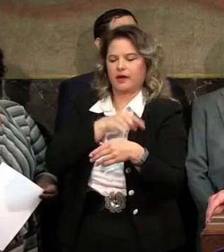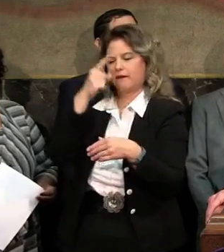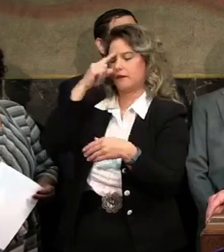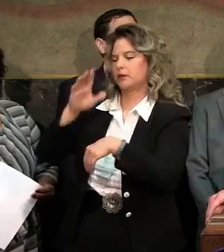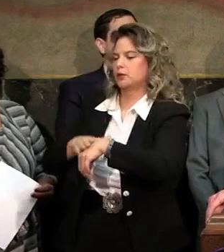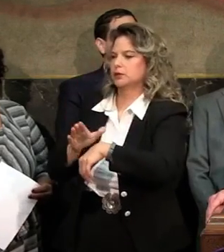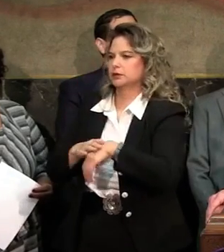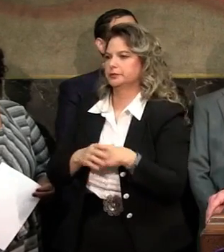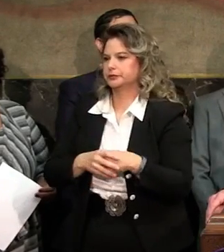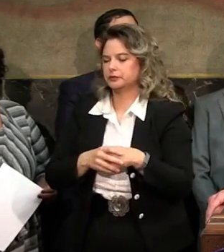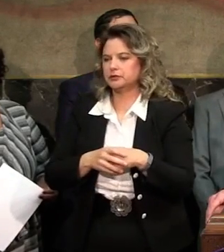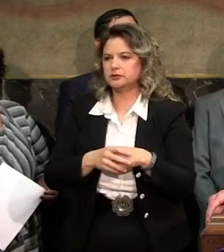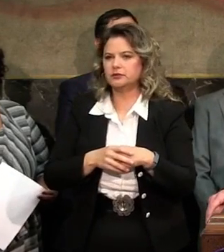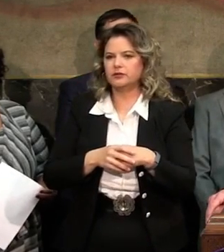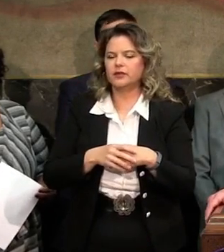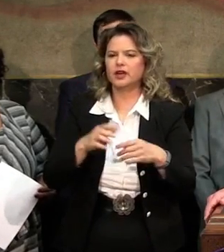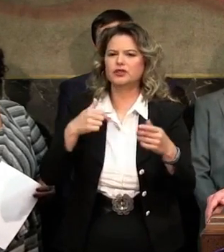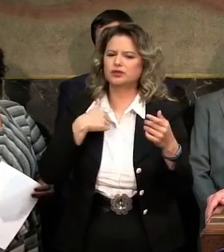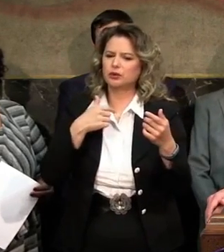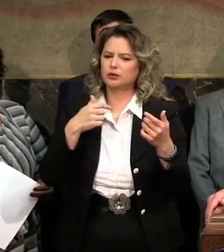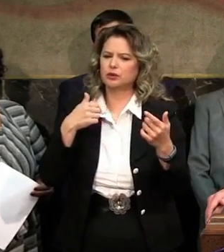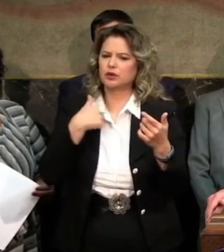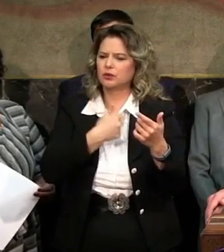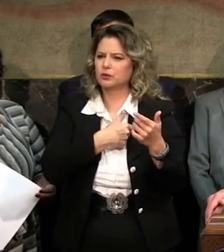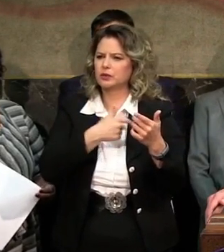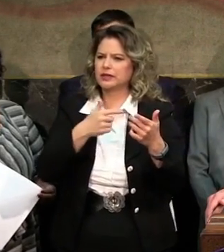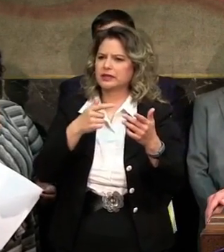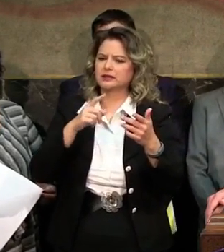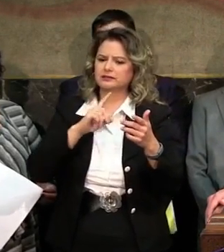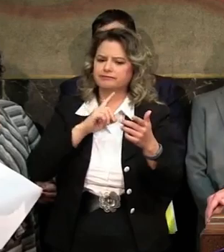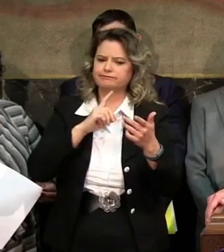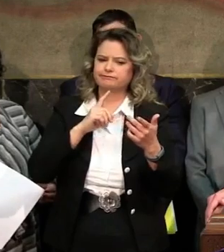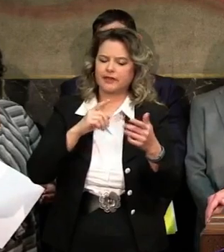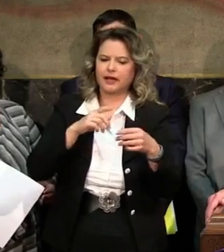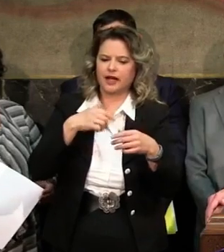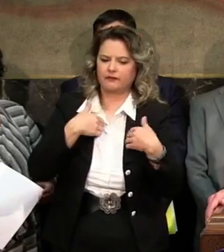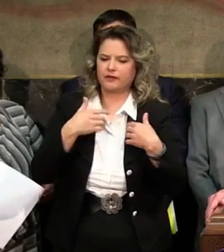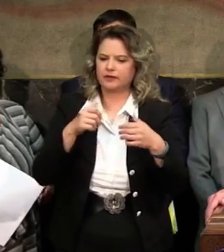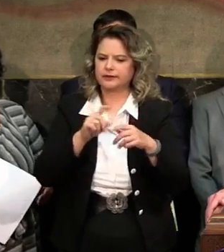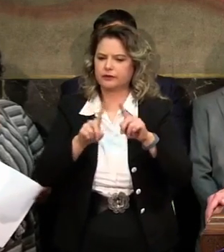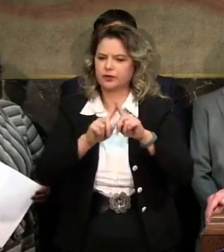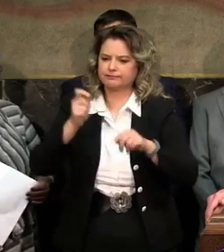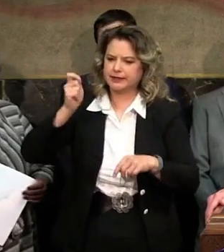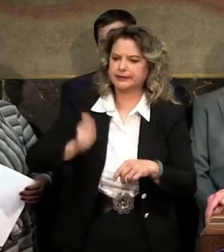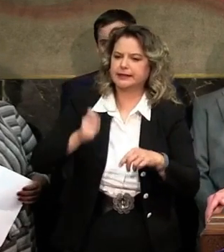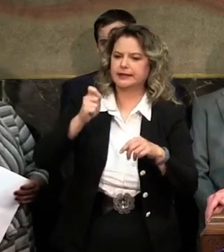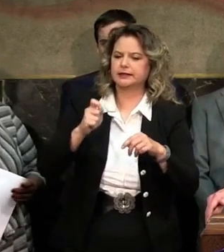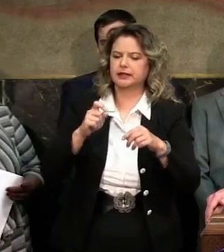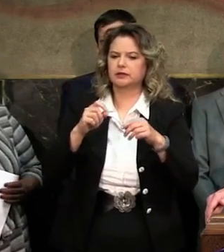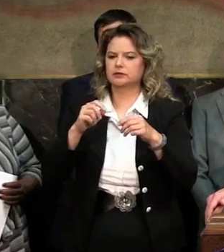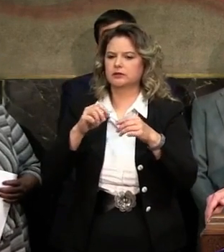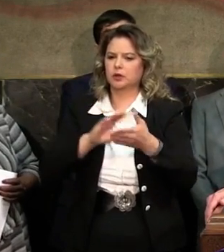class system to reduce uncertainty and Senate and sentencing release is one of the things and again you heard the governor I'm being a little redundant